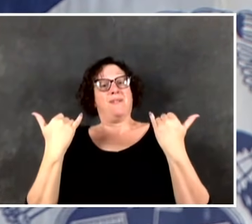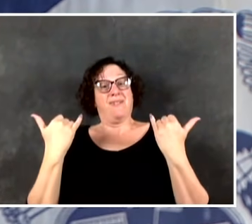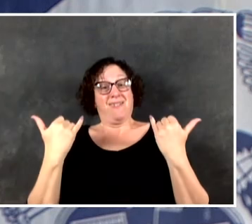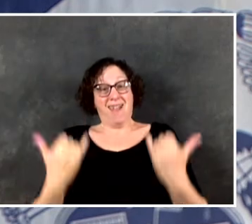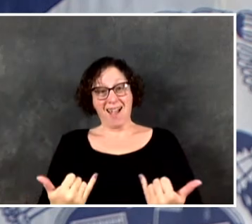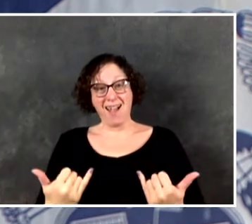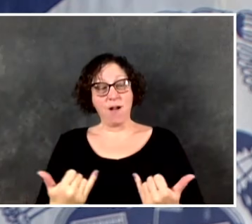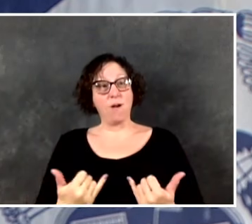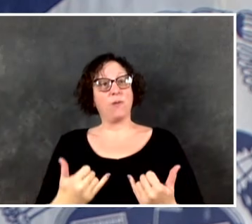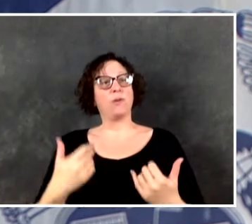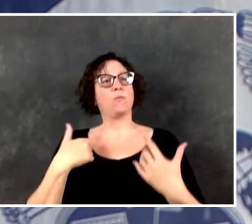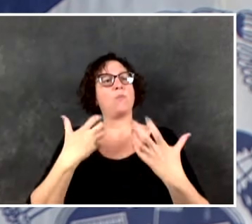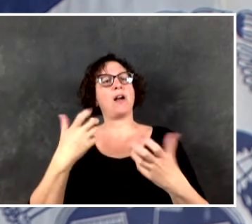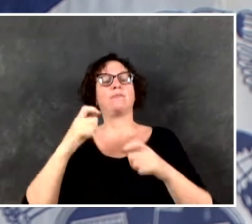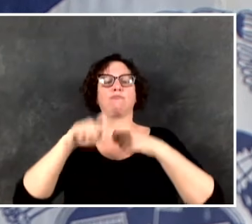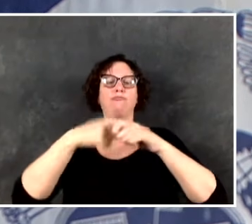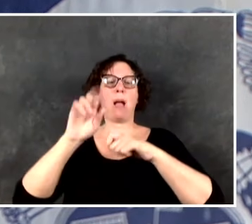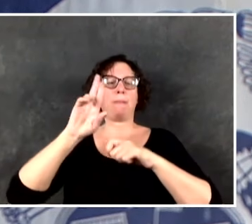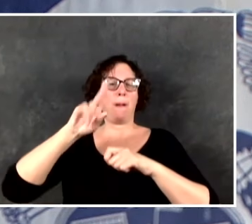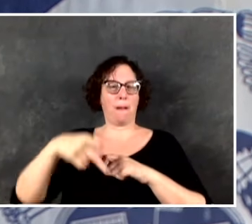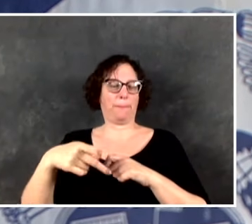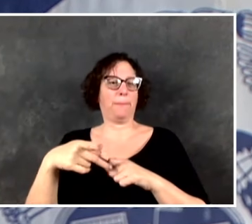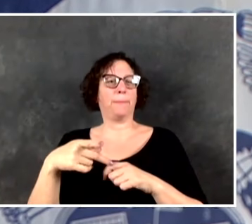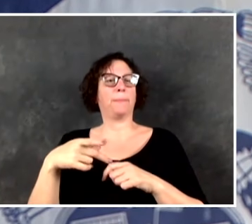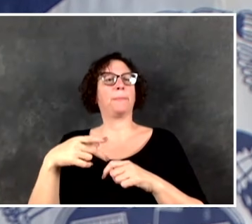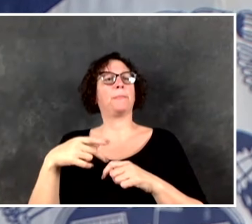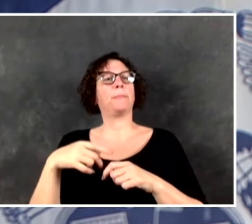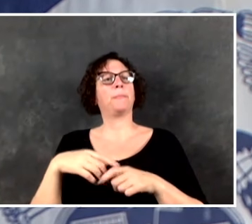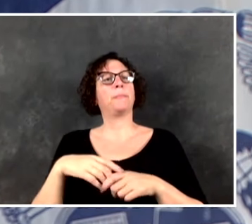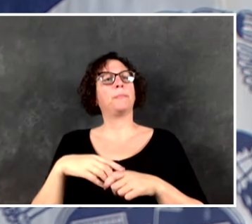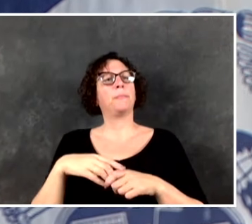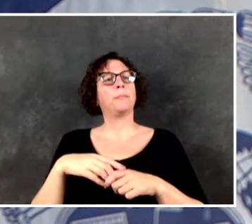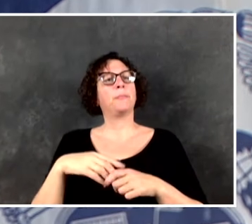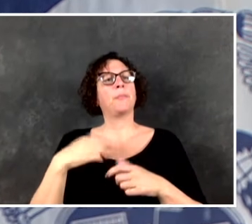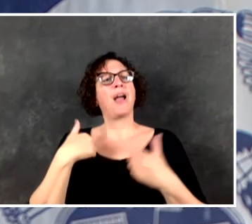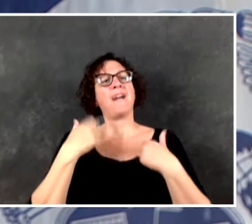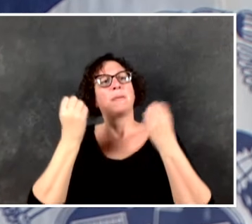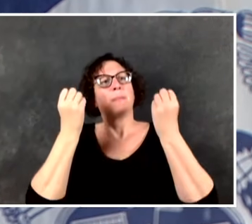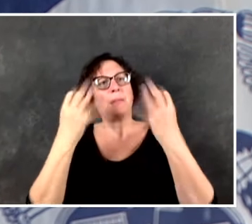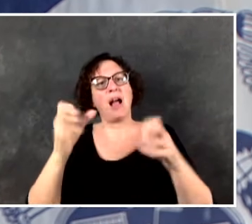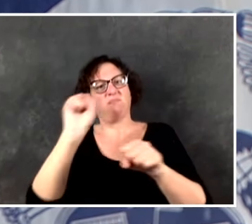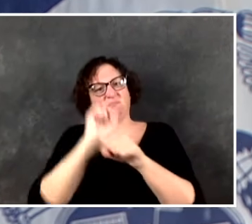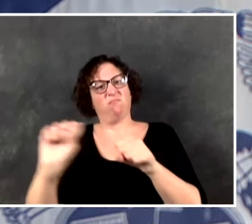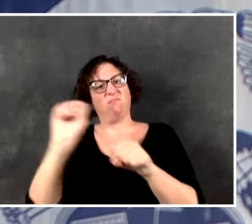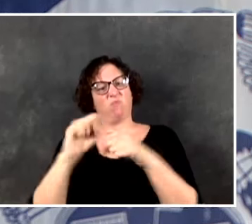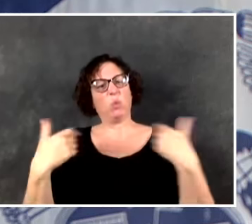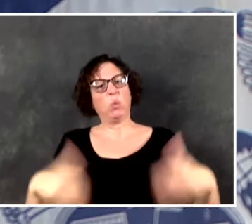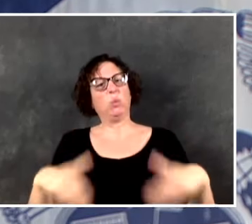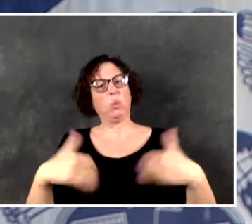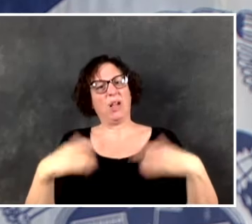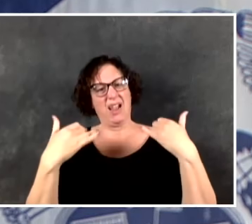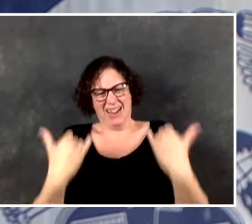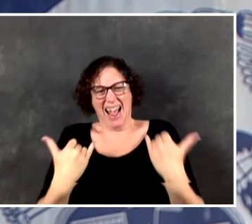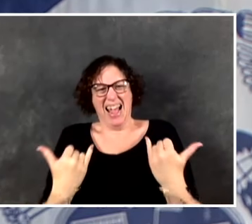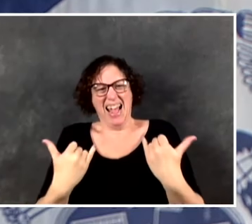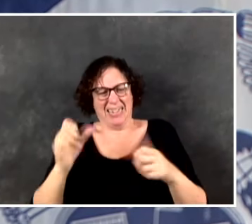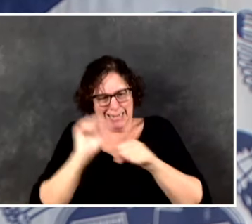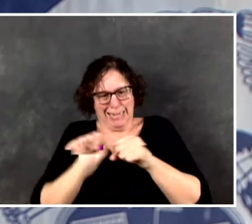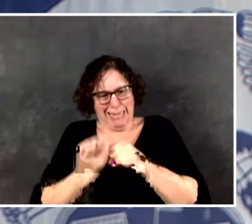AHEAD. WITH THAT, EVERYOEN, AGAIN, TO CONCLUDE, SORT OF WHERE I STARTED WE GOT A LOT TO DO RHTIG